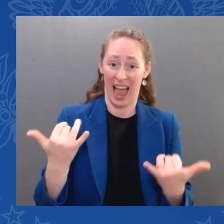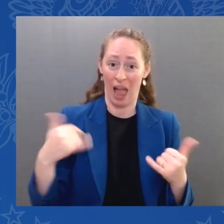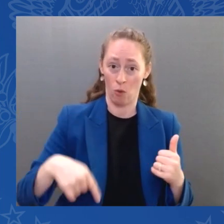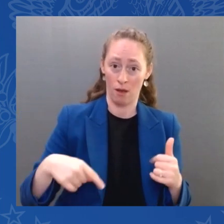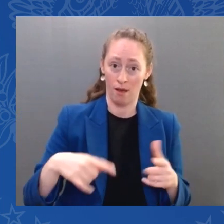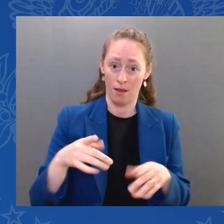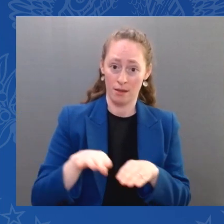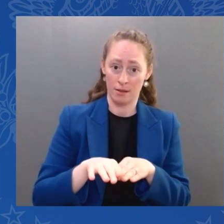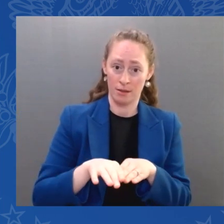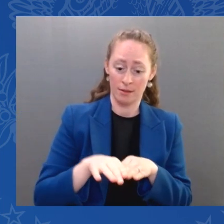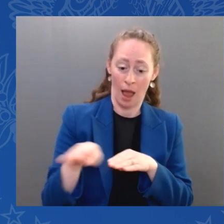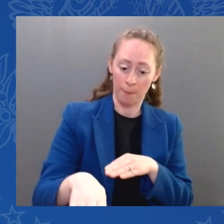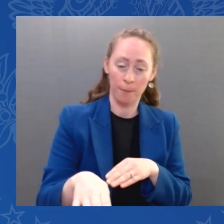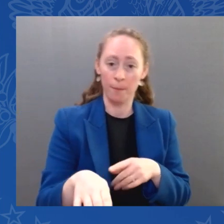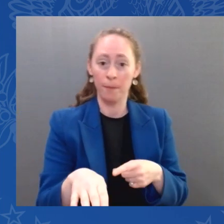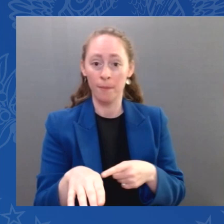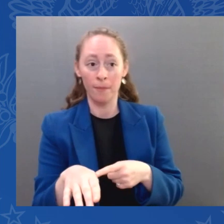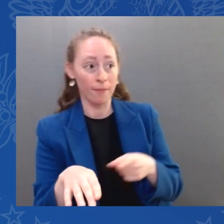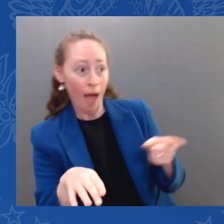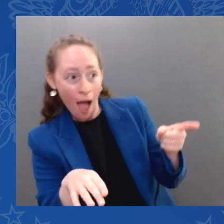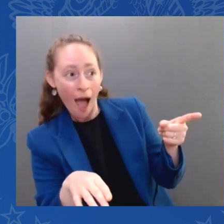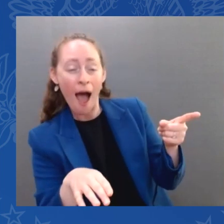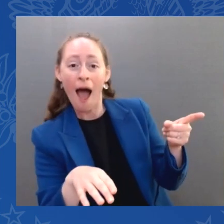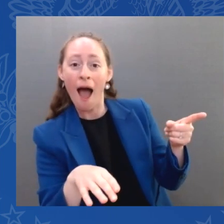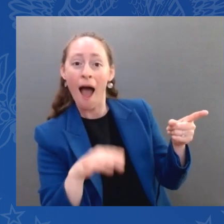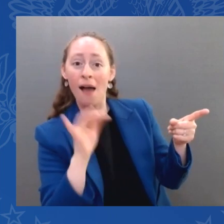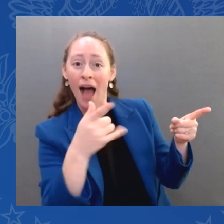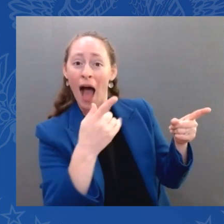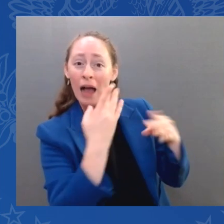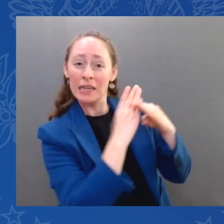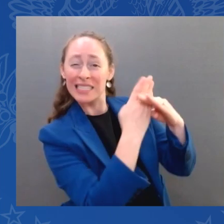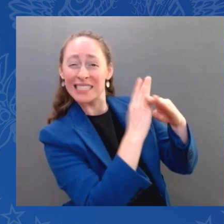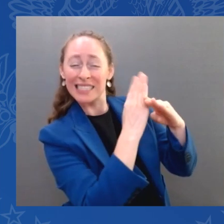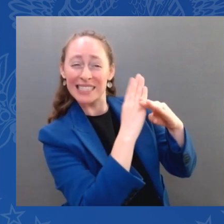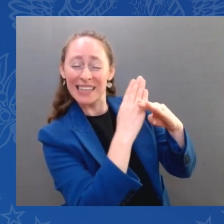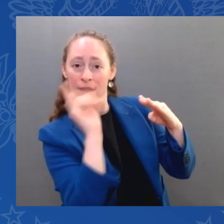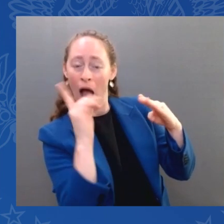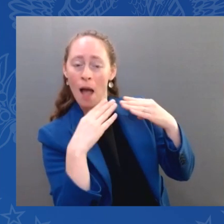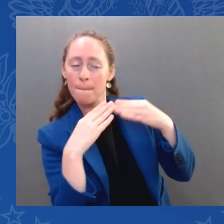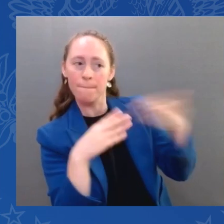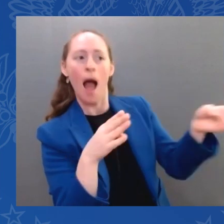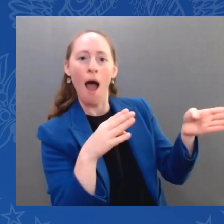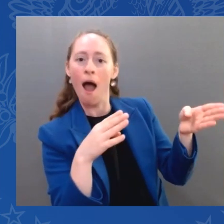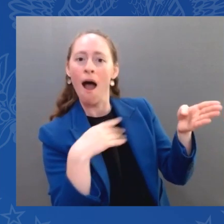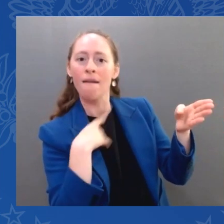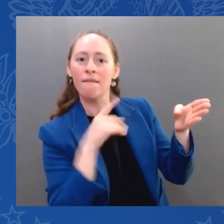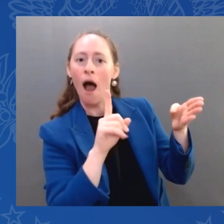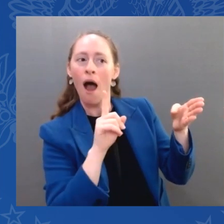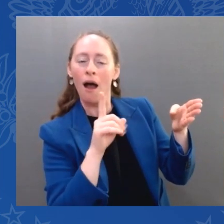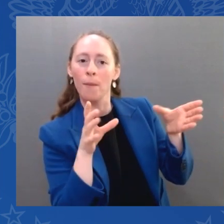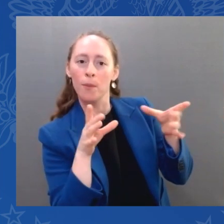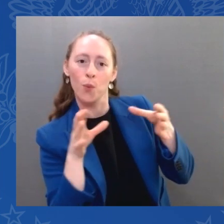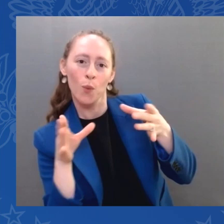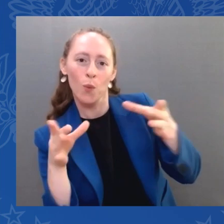Senator Murphy has said: When you look at the biggest social issues America has faced throughout our history, quote, "Success begets success."